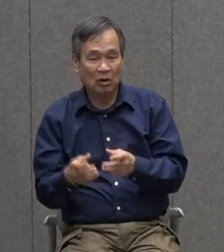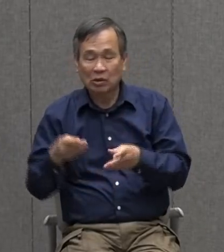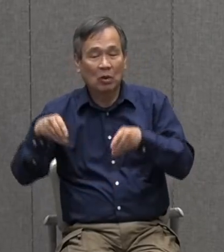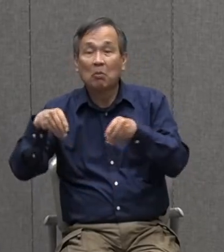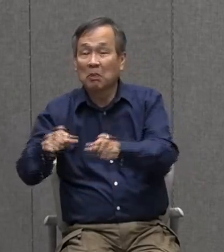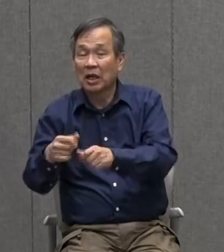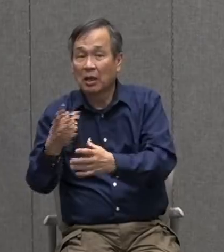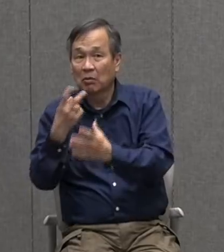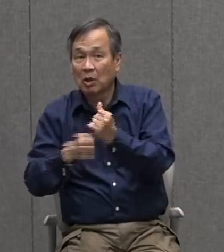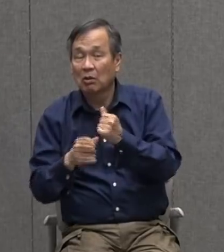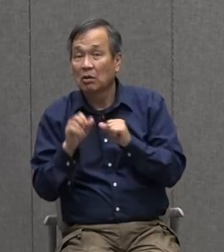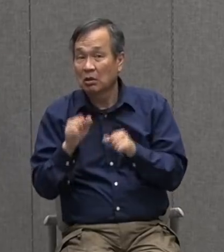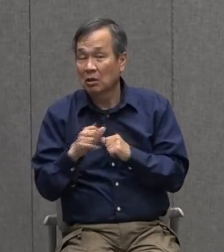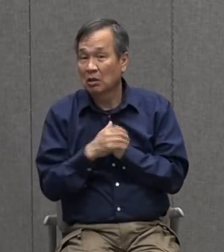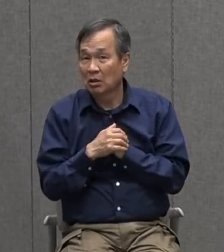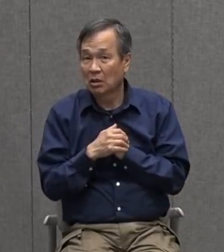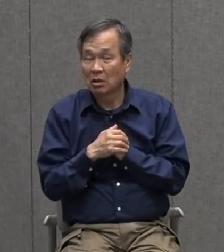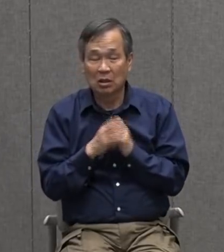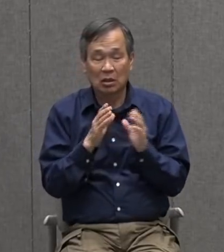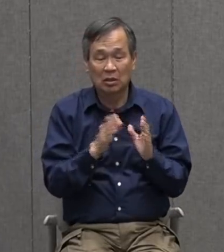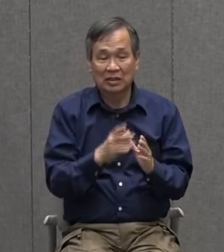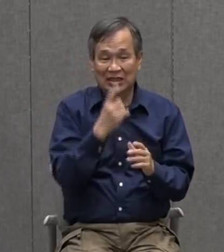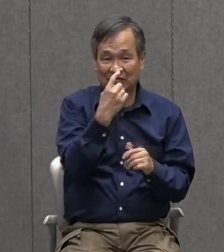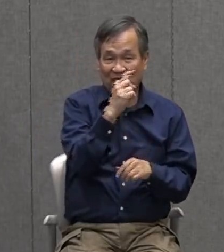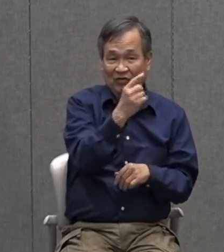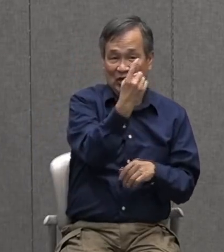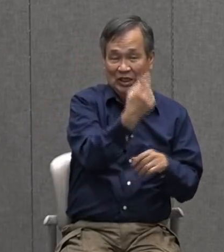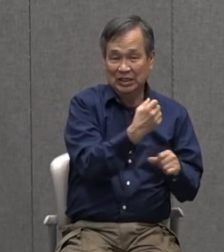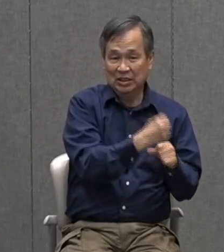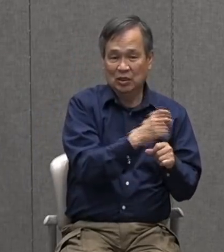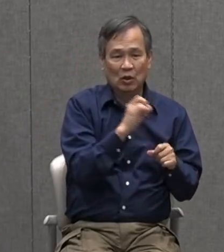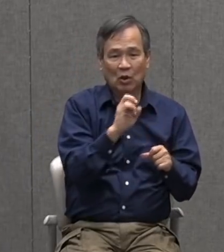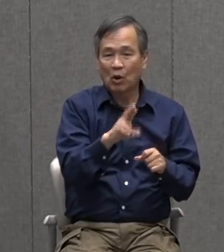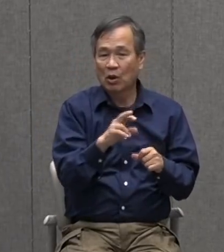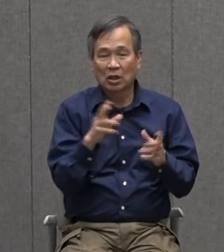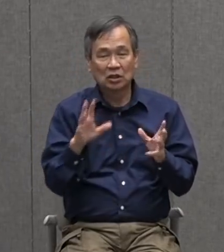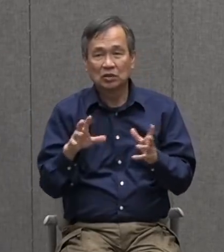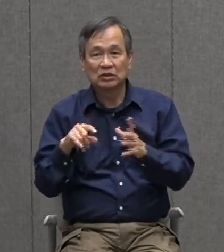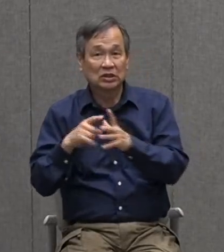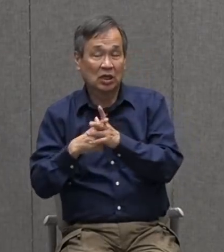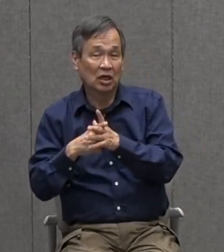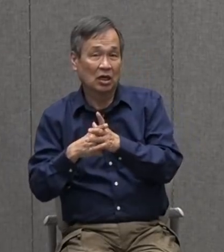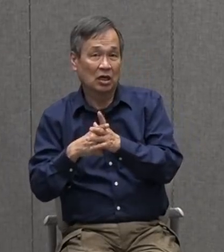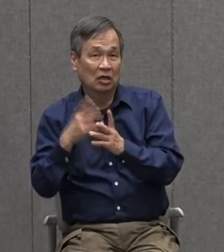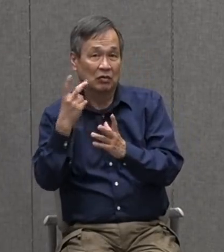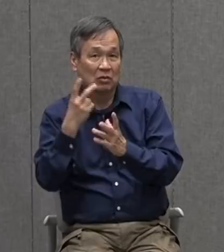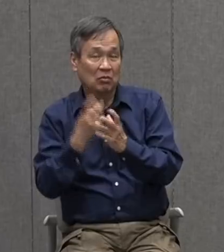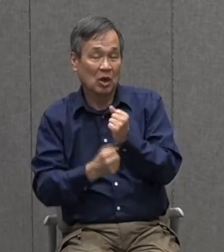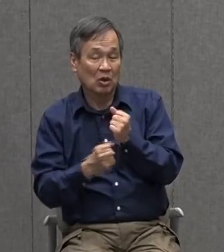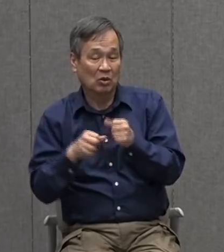We could. Do we start in the year where he already planted both seeds? We could.